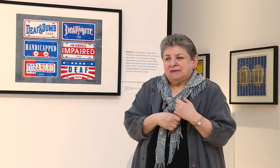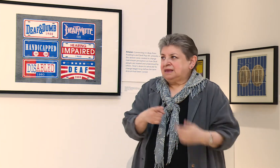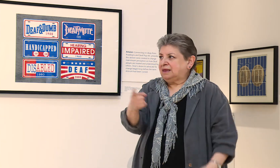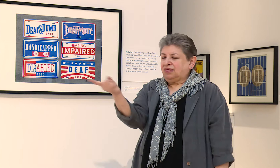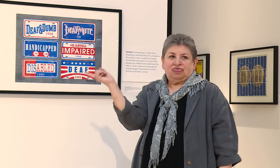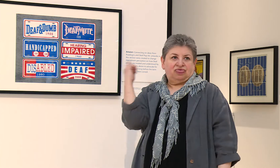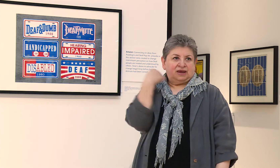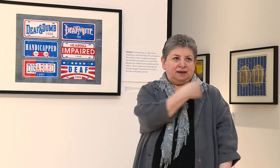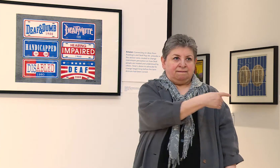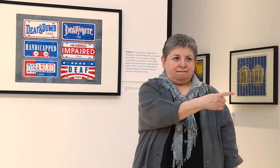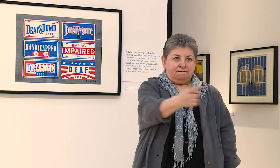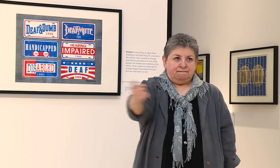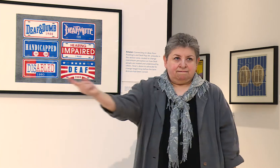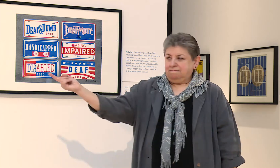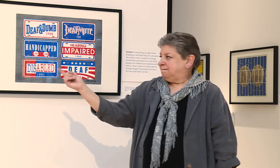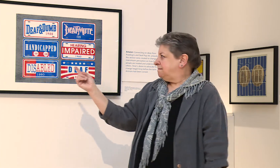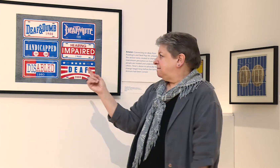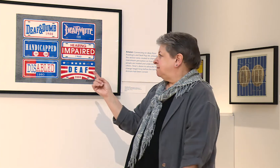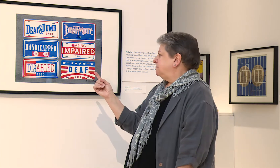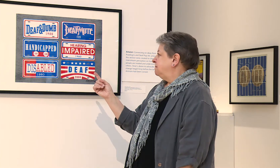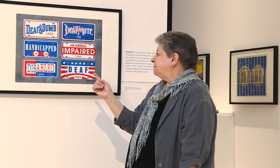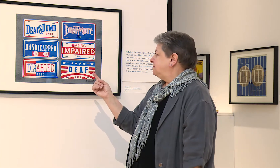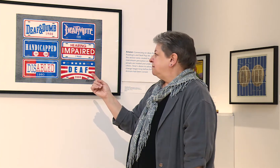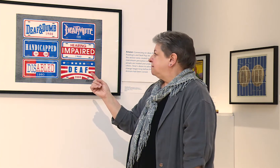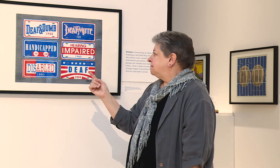and why I made all of these pieces.